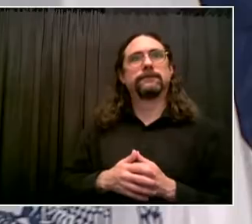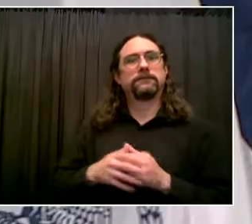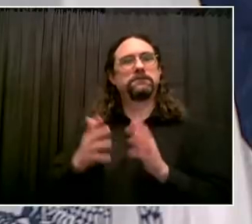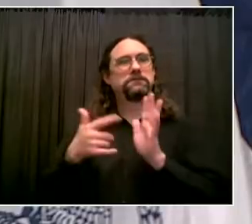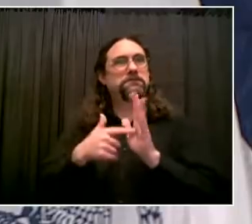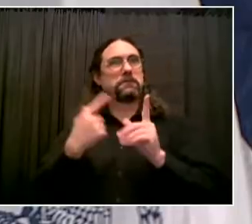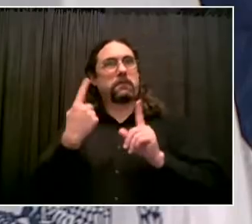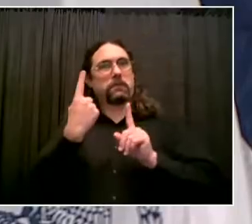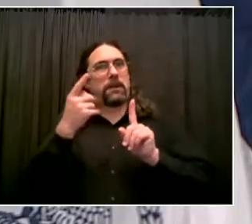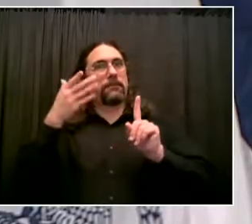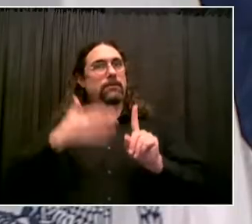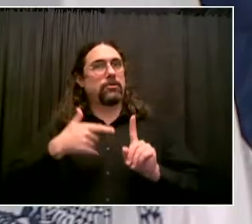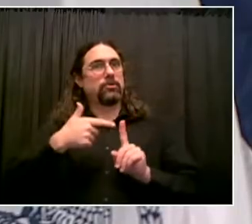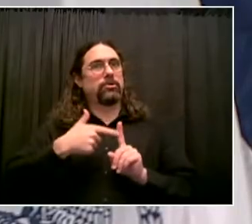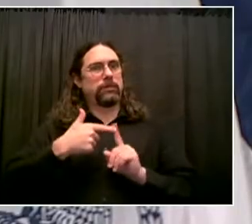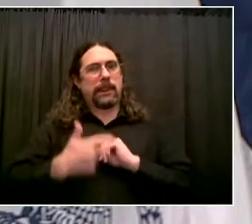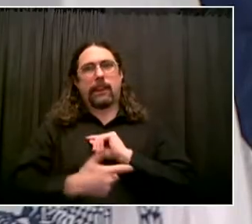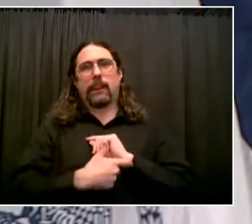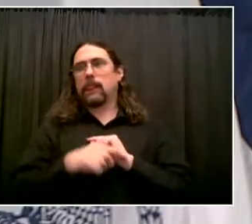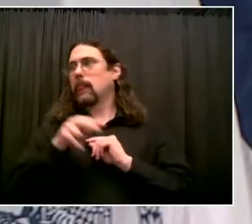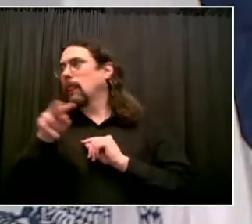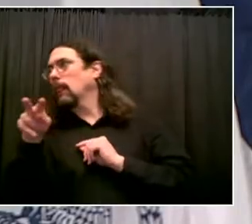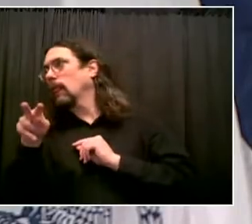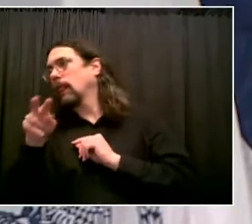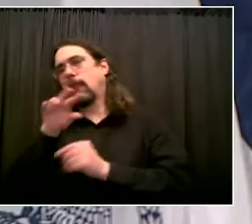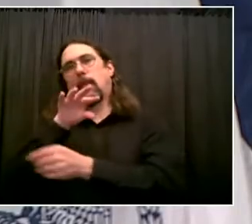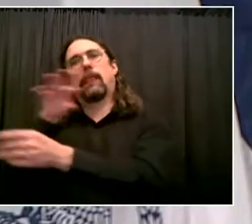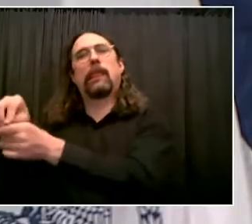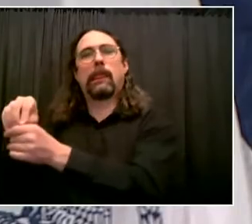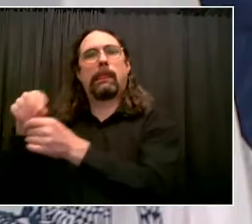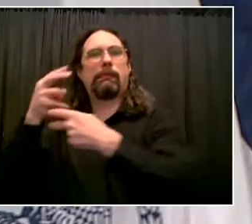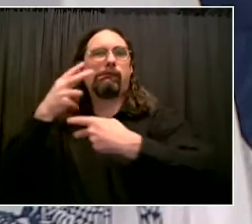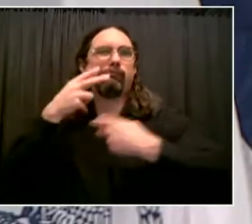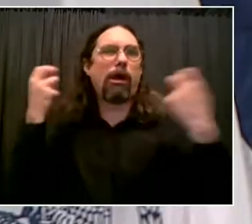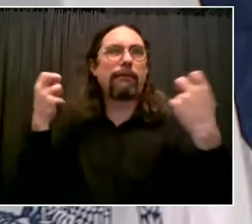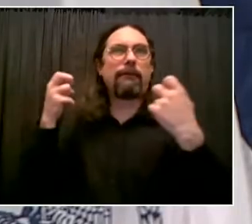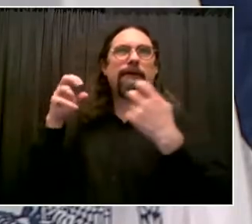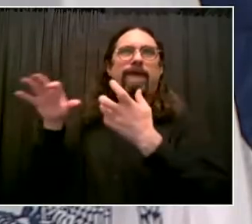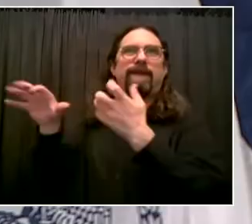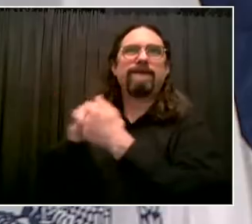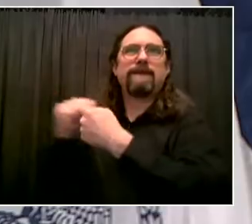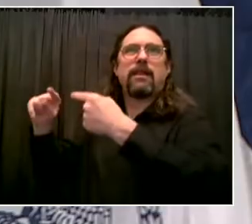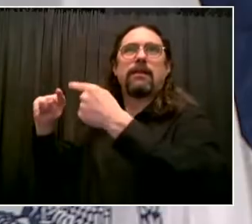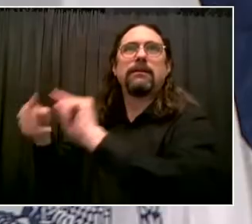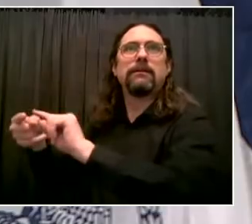UNFORTUNATELY DRIFTING TOWARDS VIOLENCE. IT'S ALSO ABOUT GETTING ALL THE